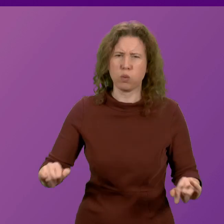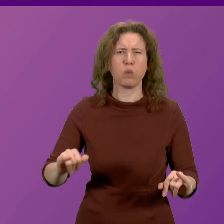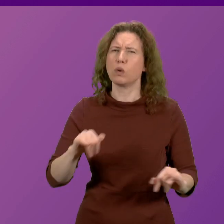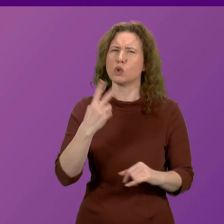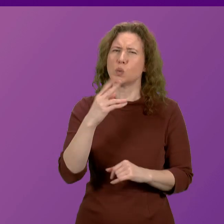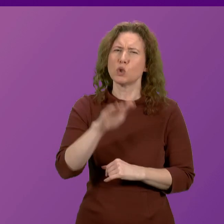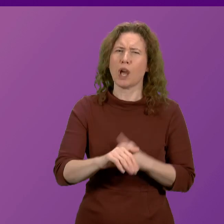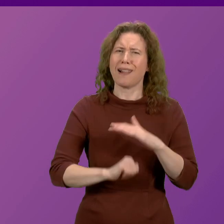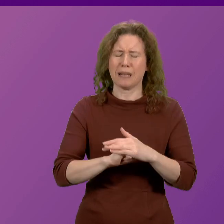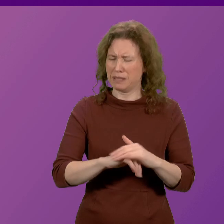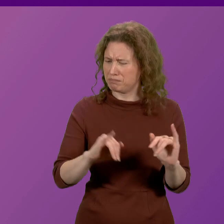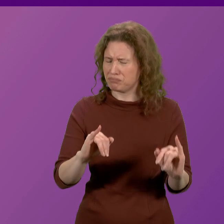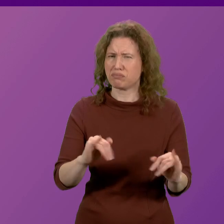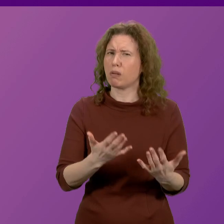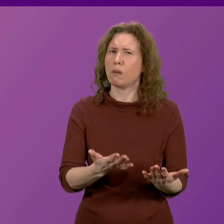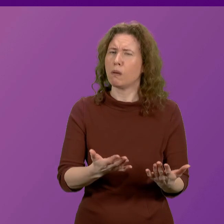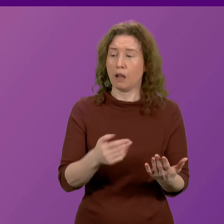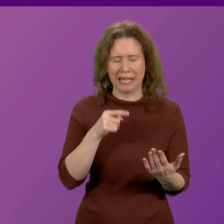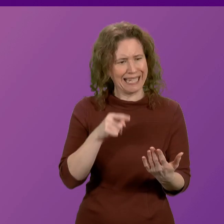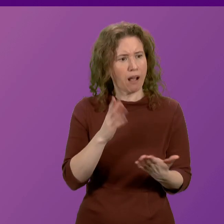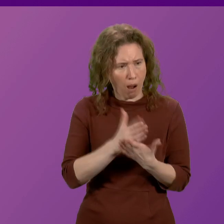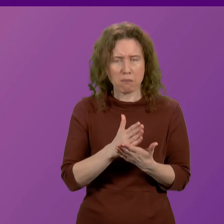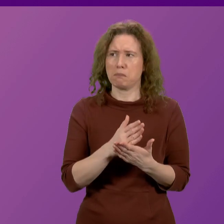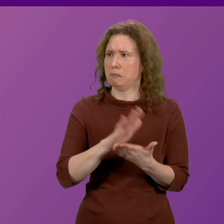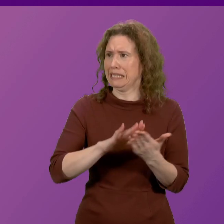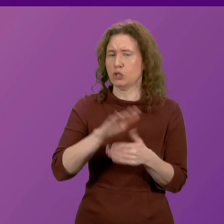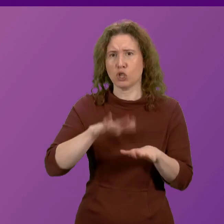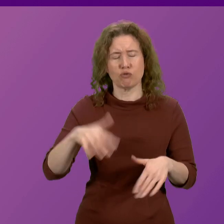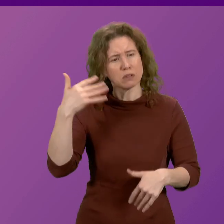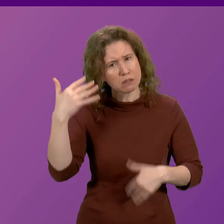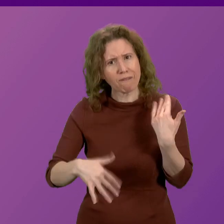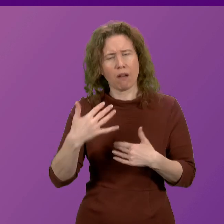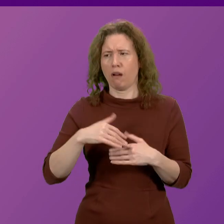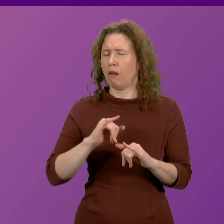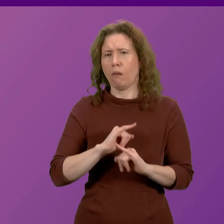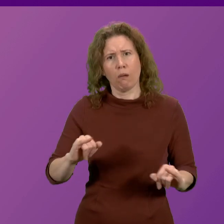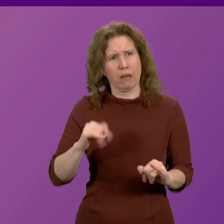that is causing misery for children and families in Scotland. We will take that